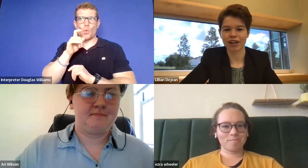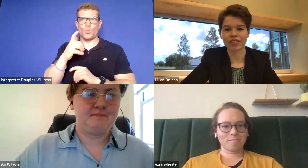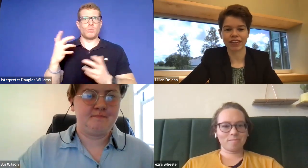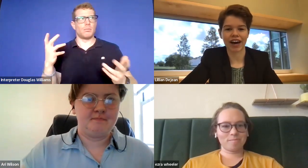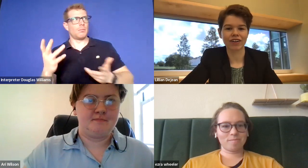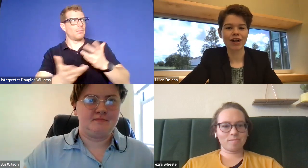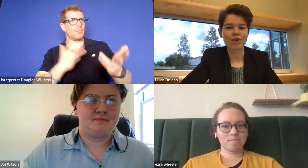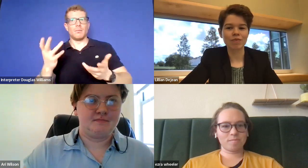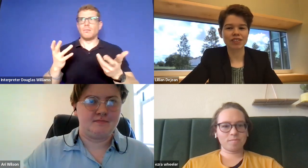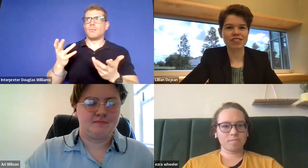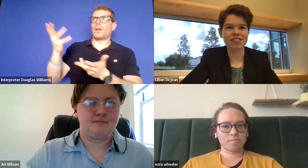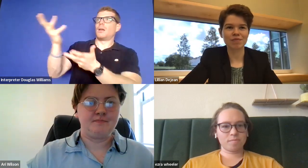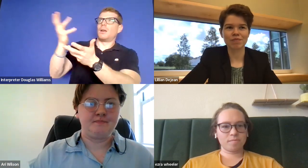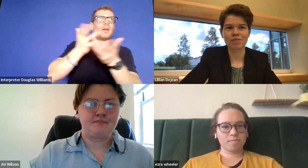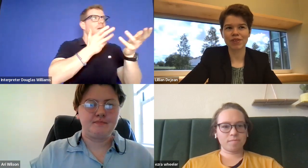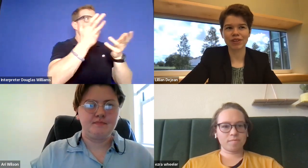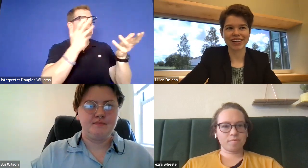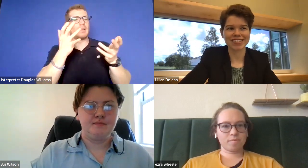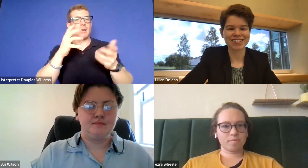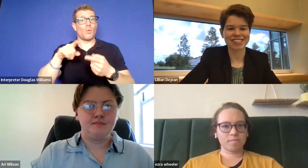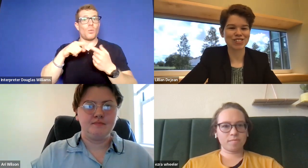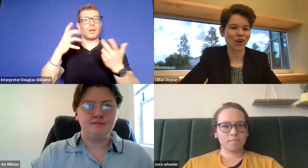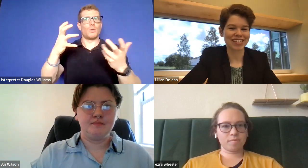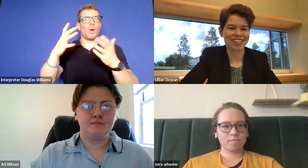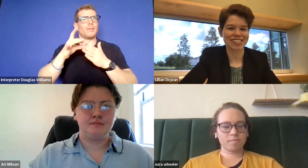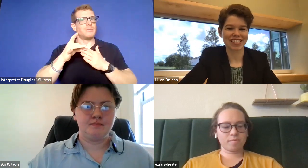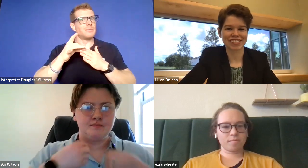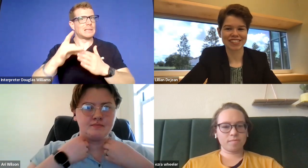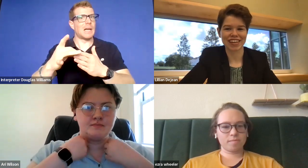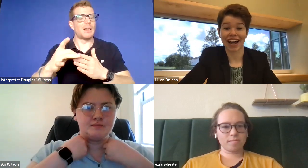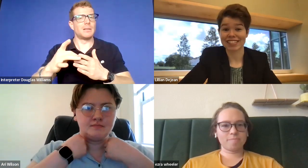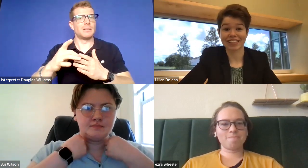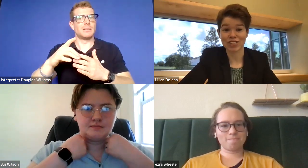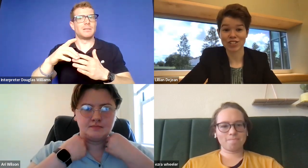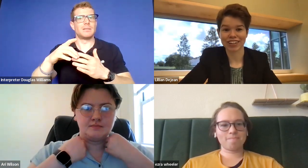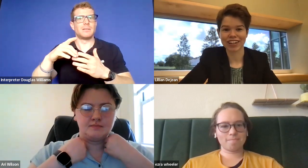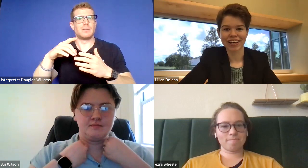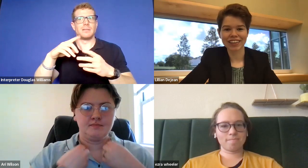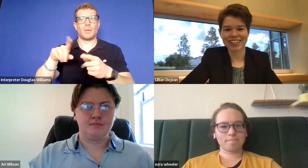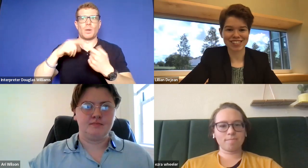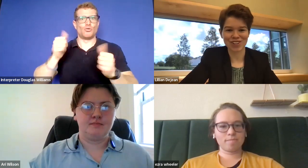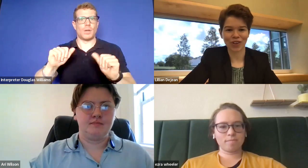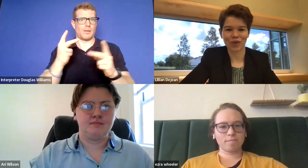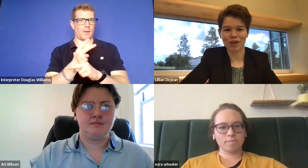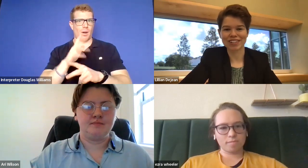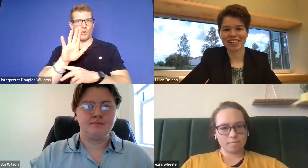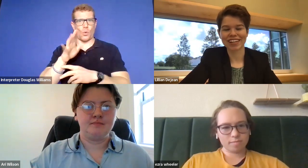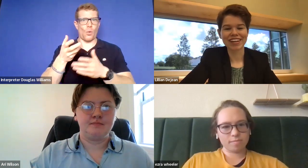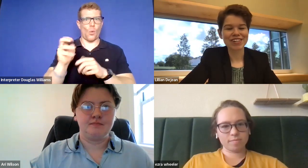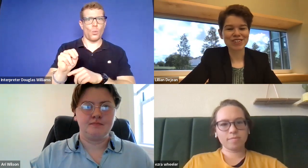everything out, because your identities don't exist in isolation they exist all in one person.